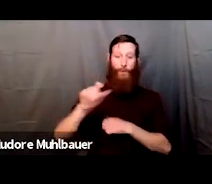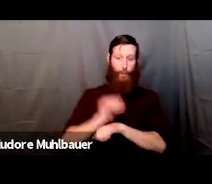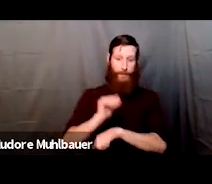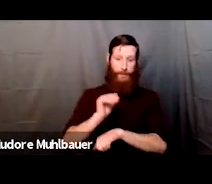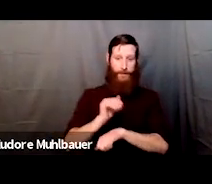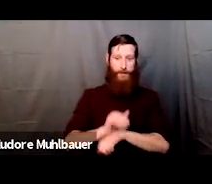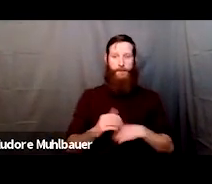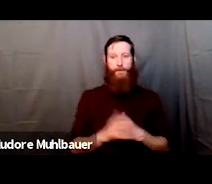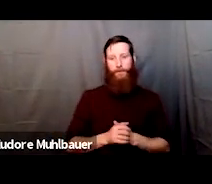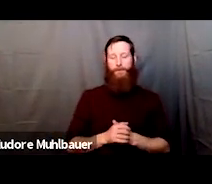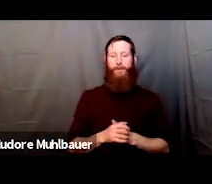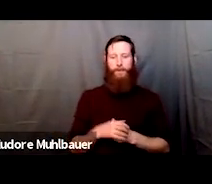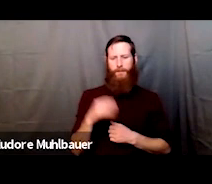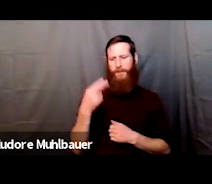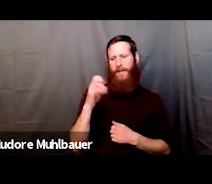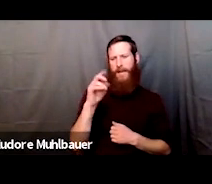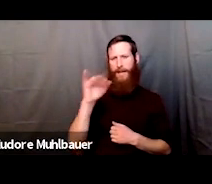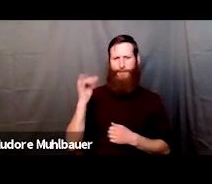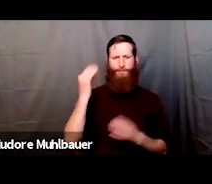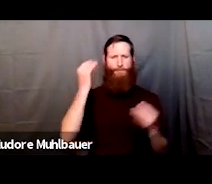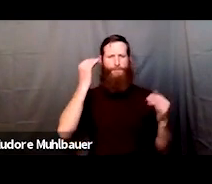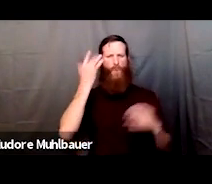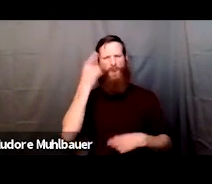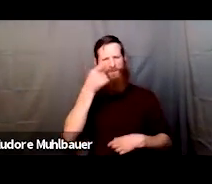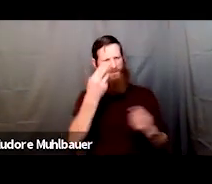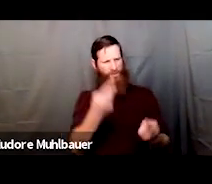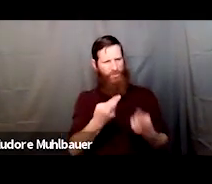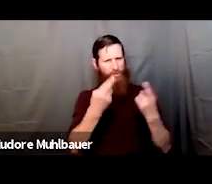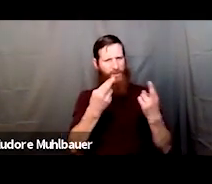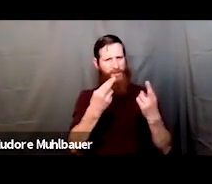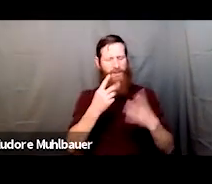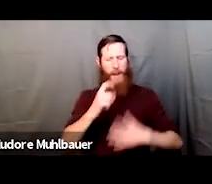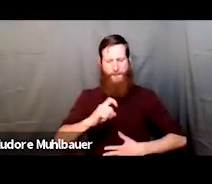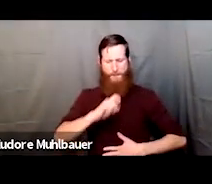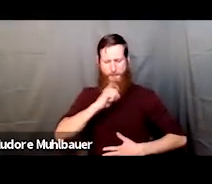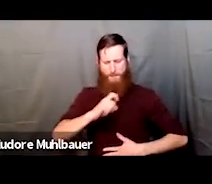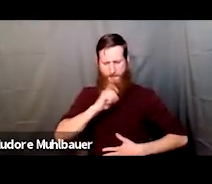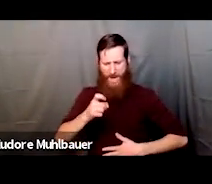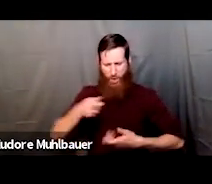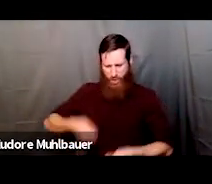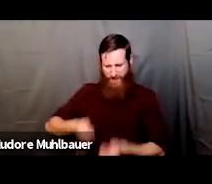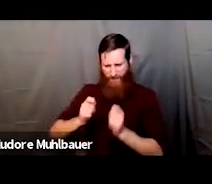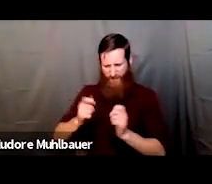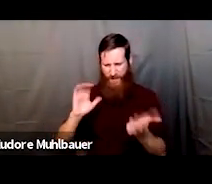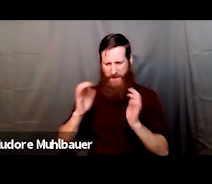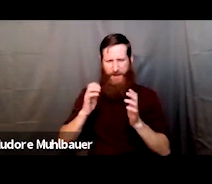Our final question for the evening! Question: Why do you recommend a metal shovel over a plastic one?